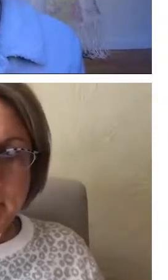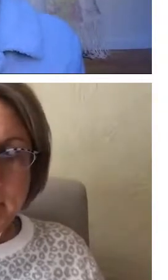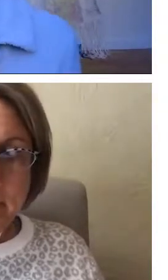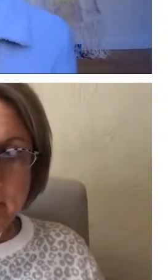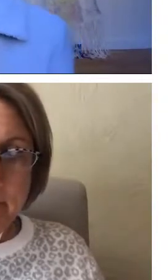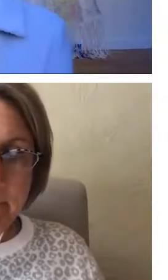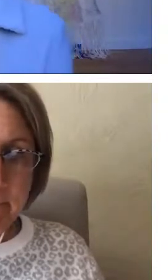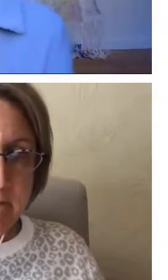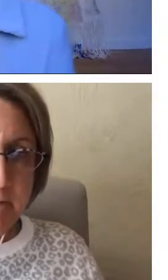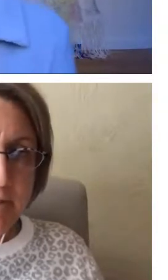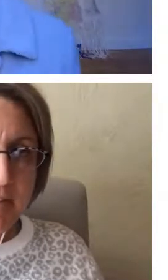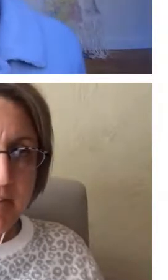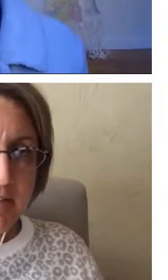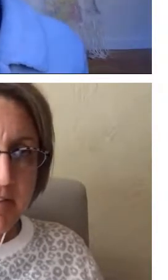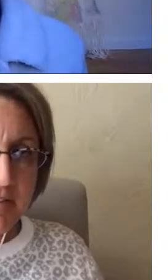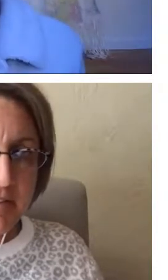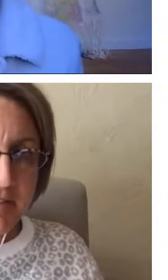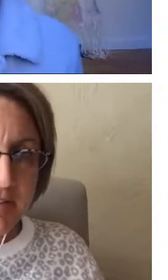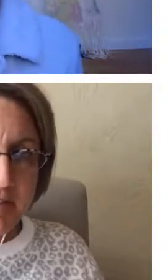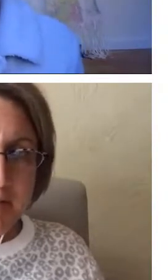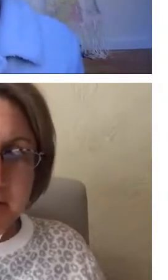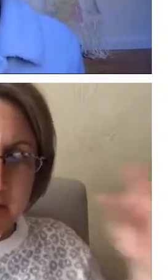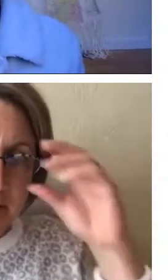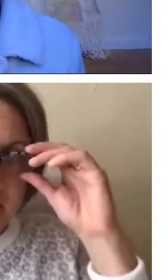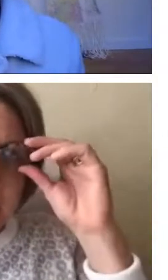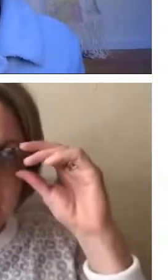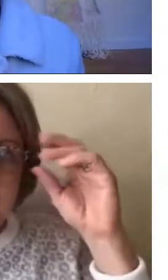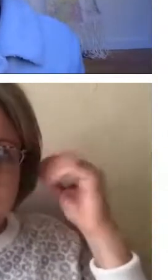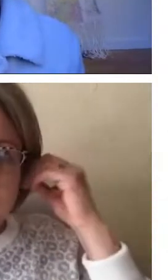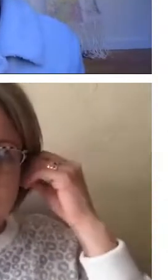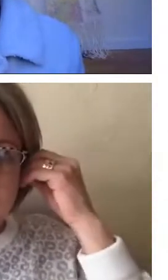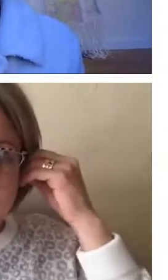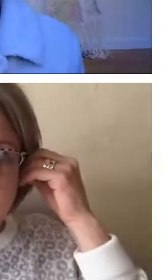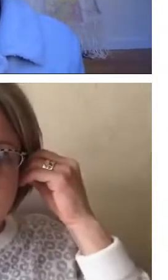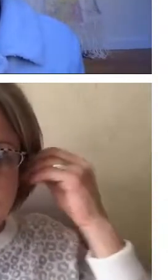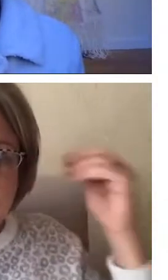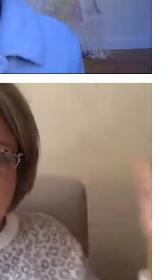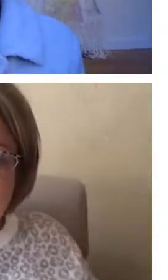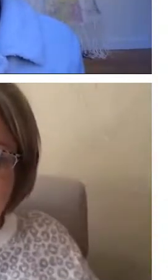Kim: Did we lose David?